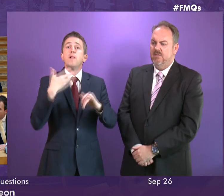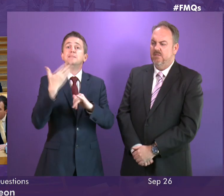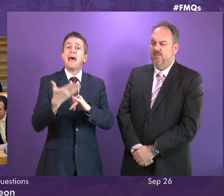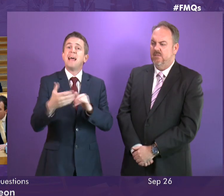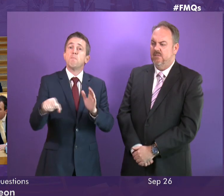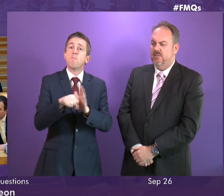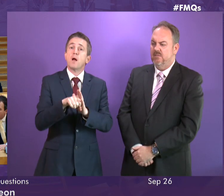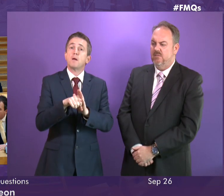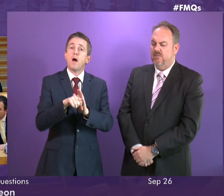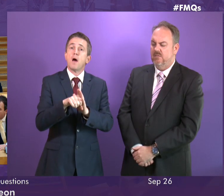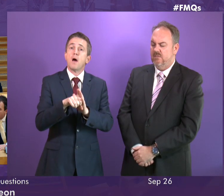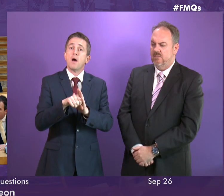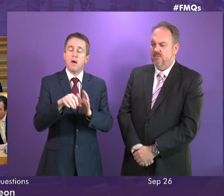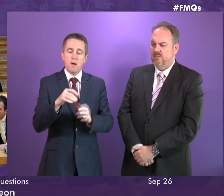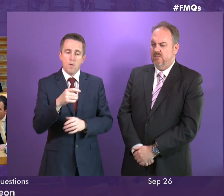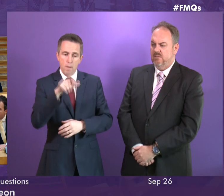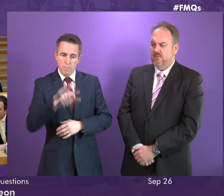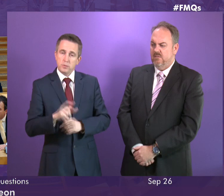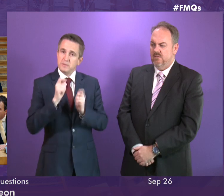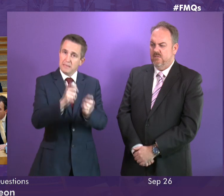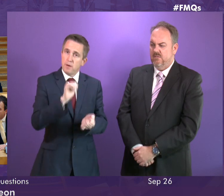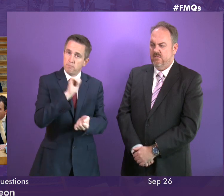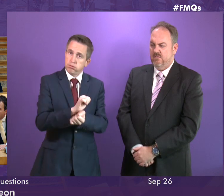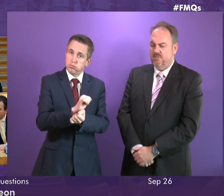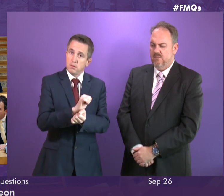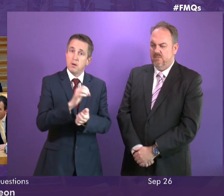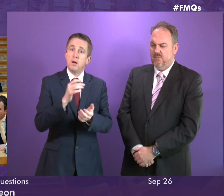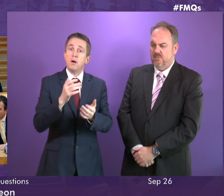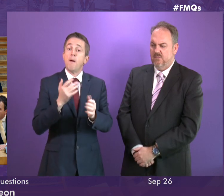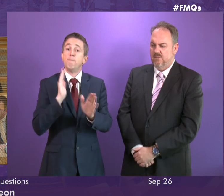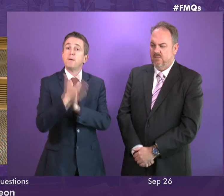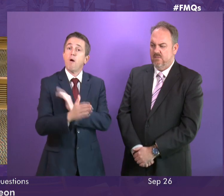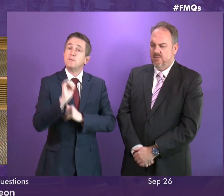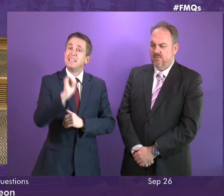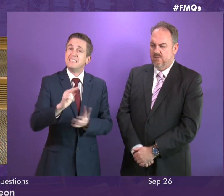World’s End murders, for which Angus Sinclair had a sentence imposed on him that would have taken him beyond his natural life.